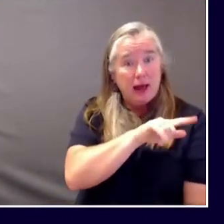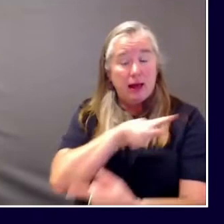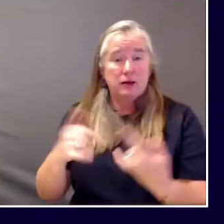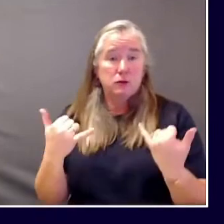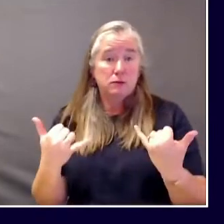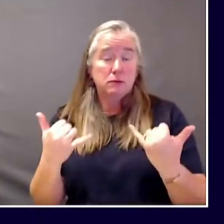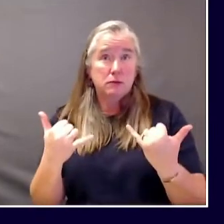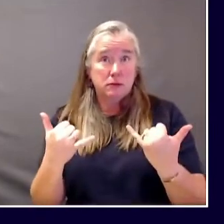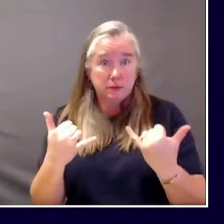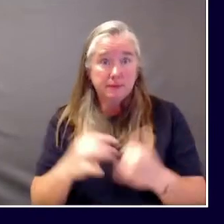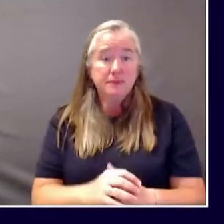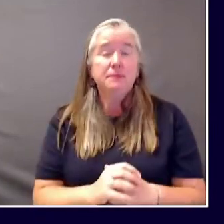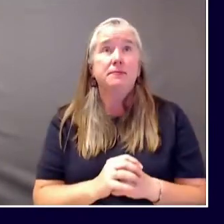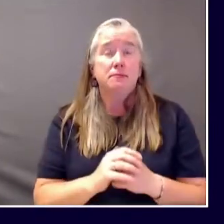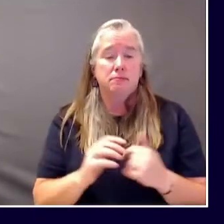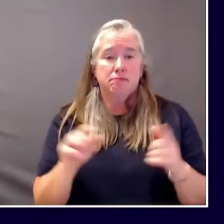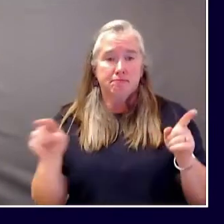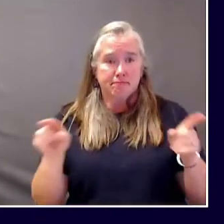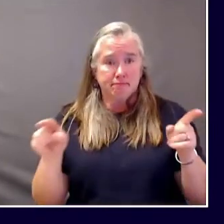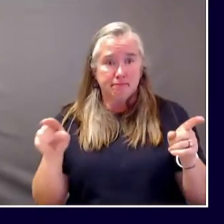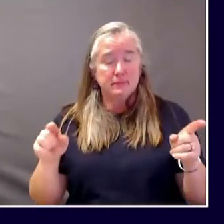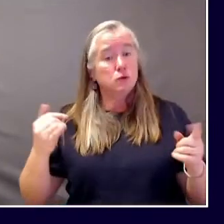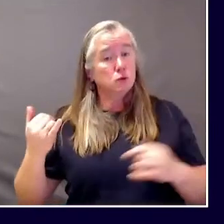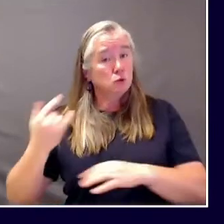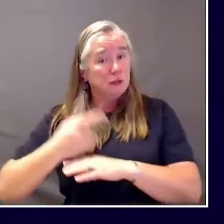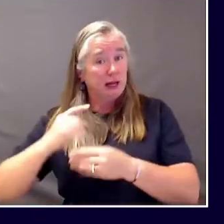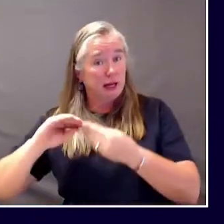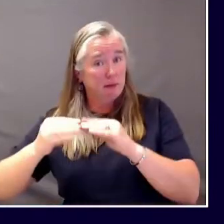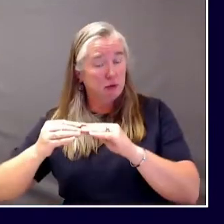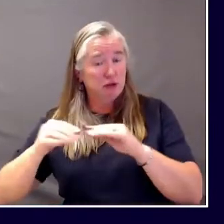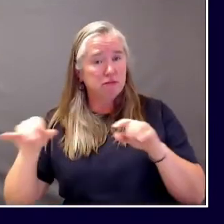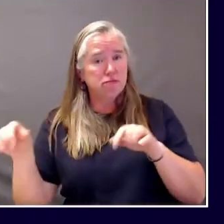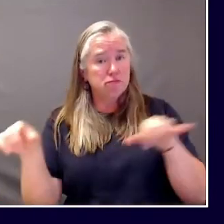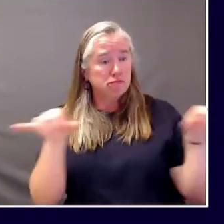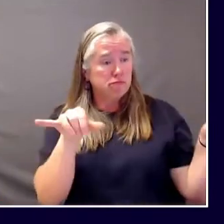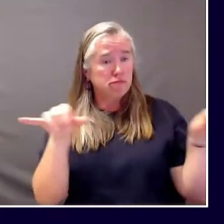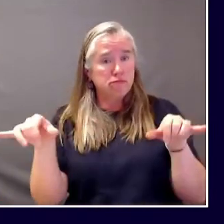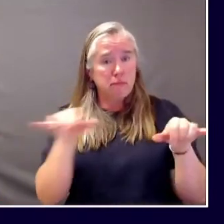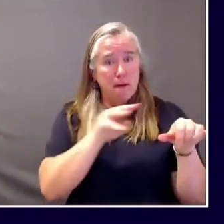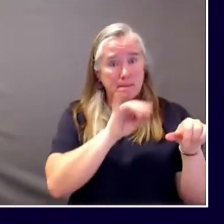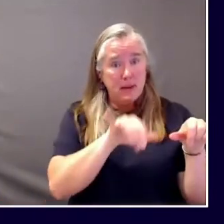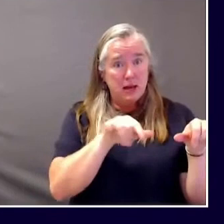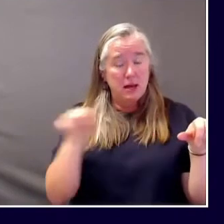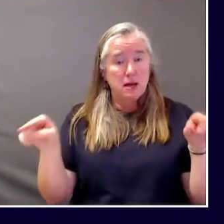so the numbers that we are